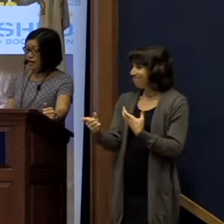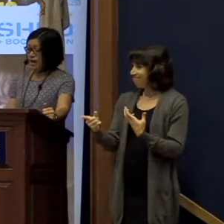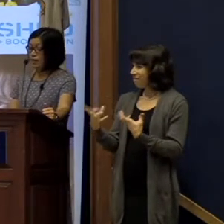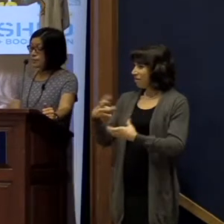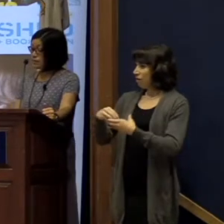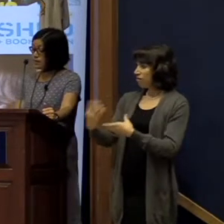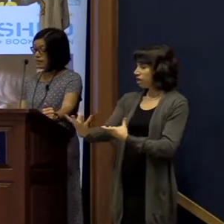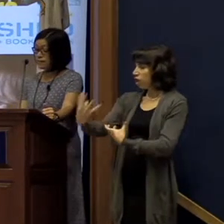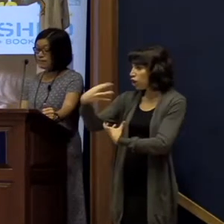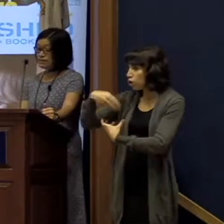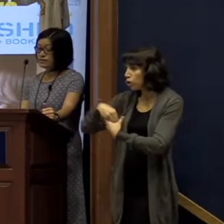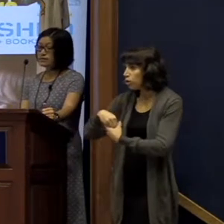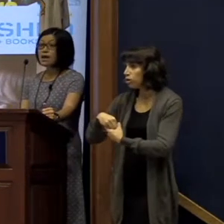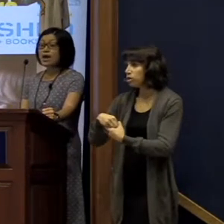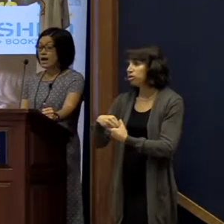women in STEM fields, and